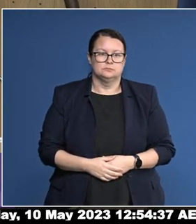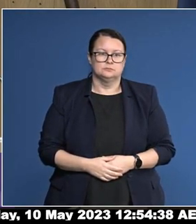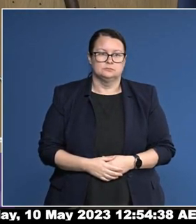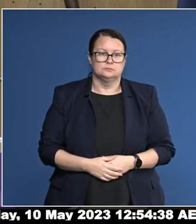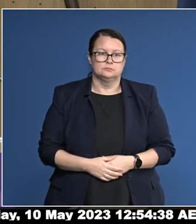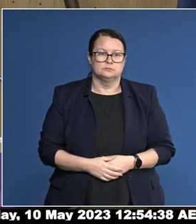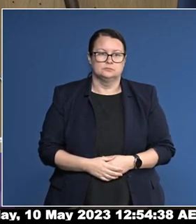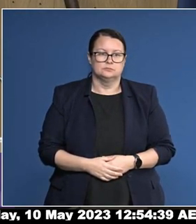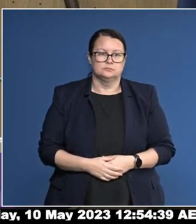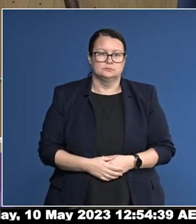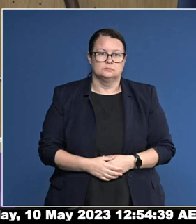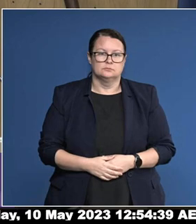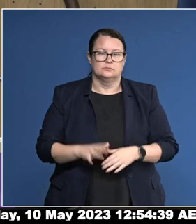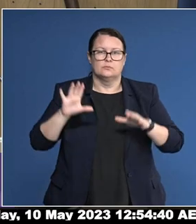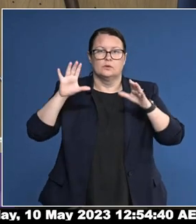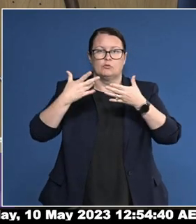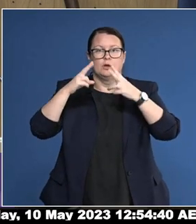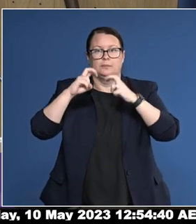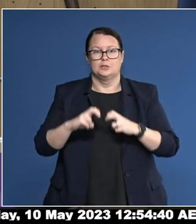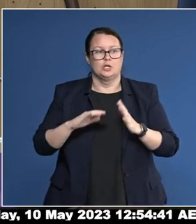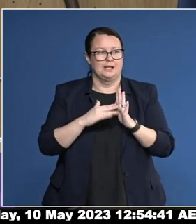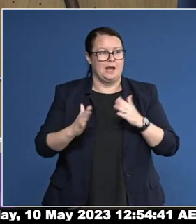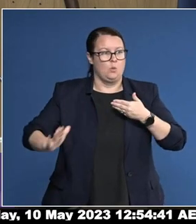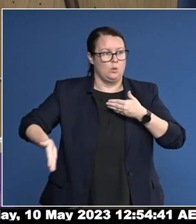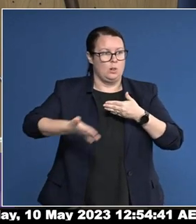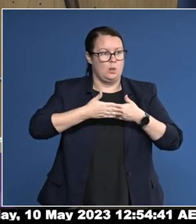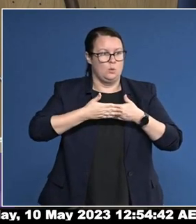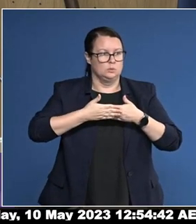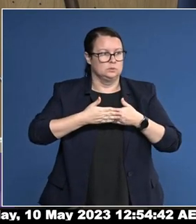So, the Royal Commission is now closed to the people in this room. ROYAL COMMISSION